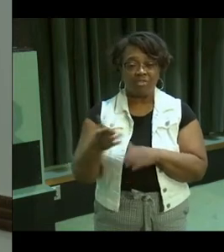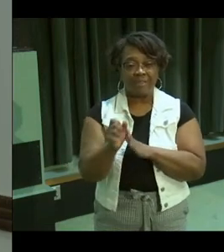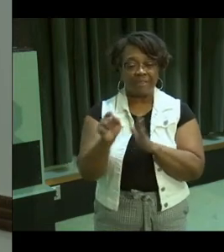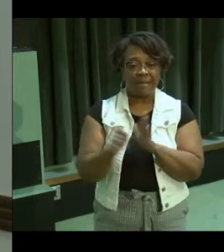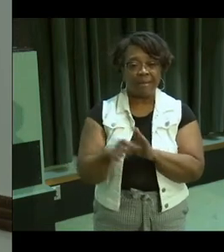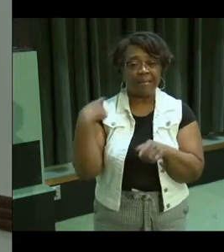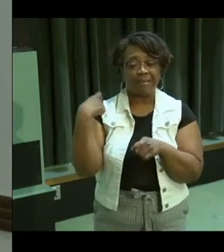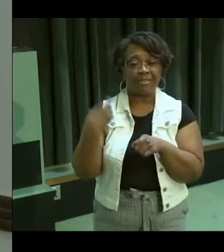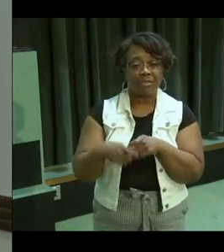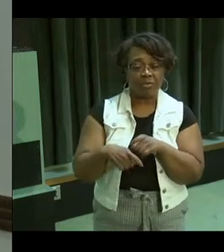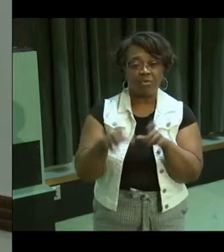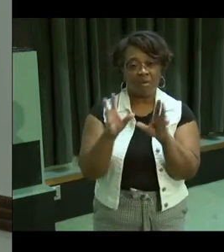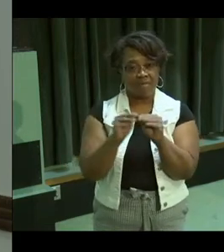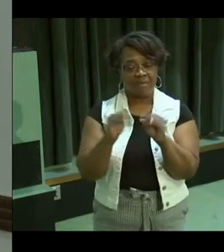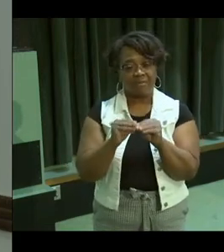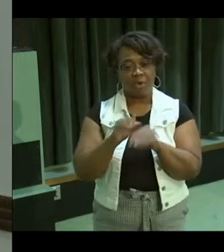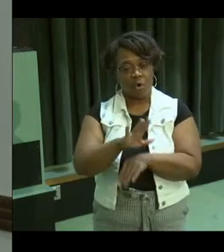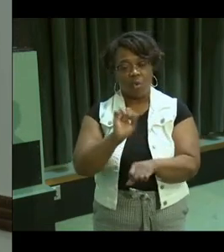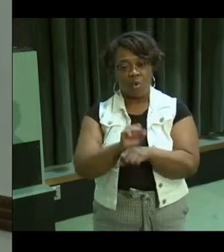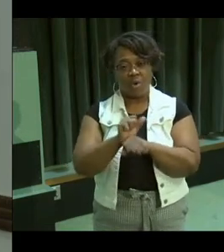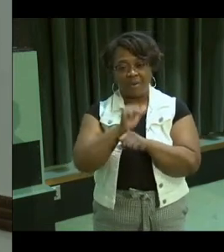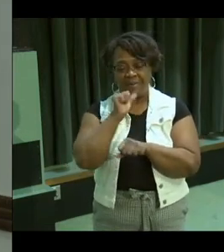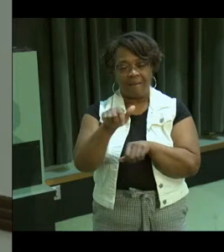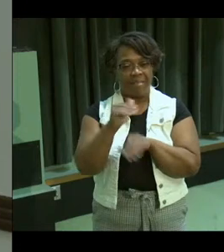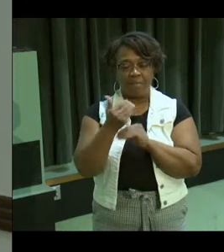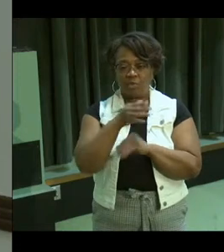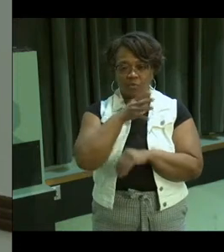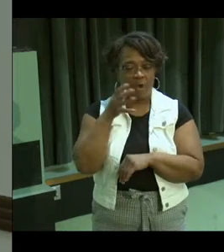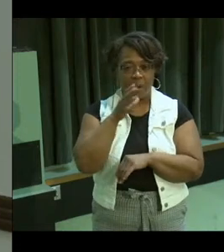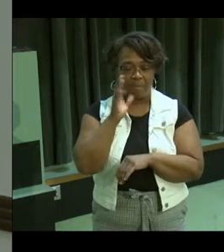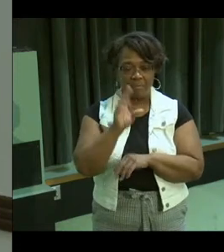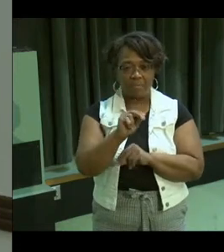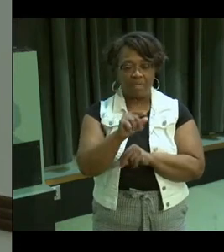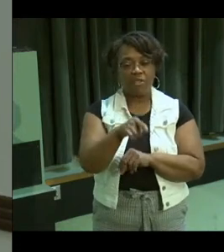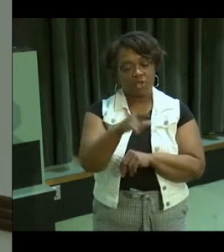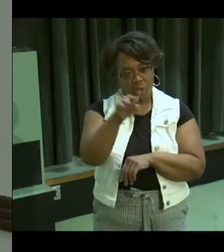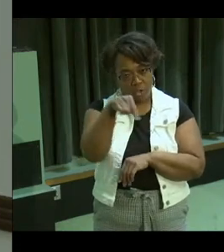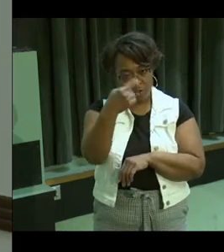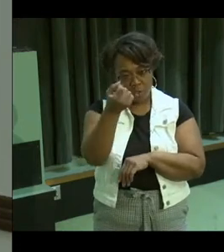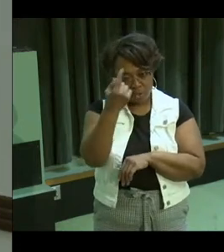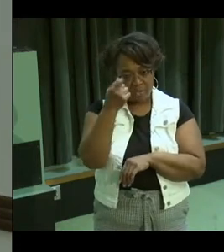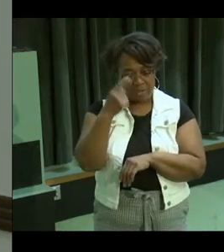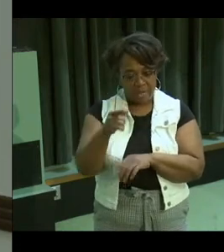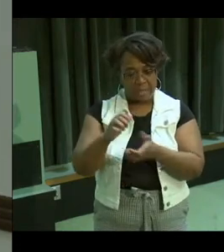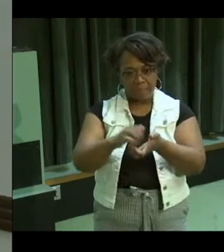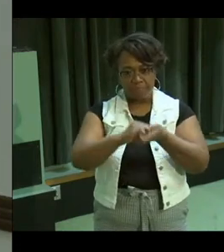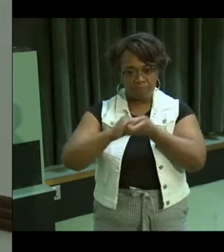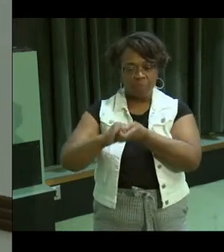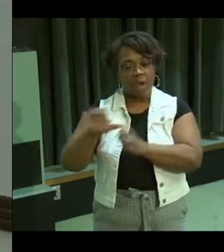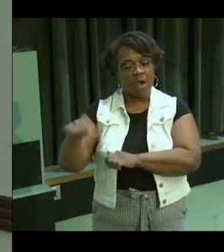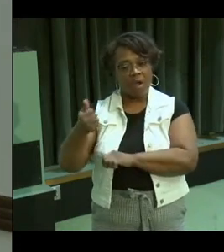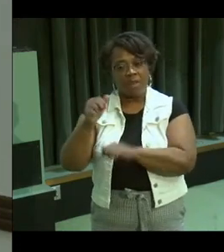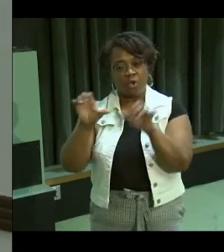Christine's work has not been limited to farm workers. She